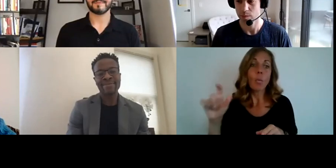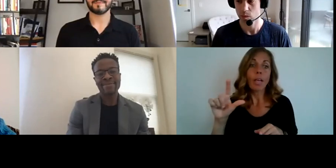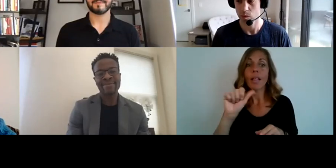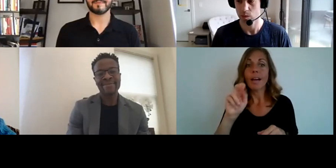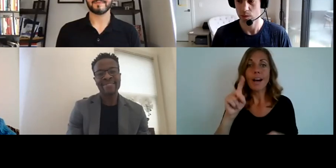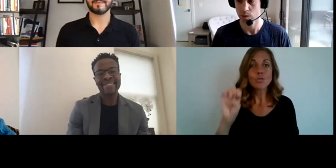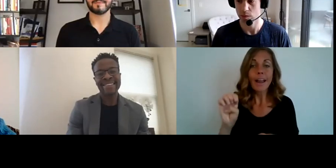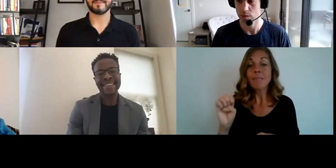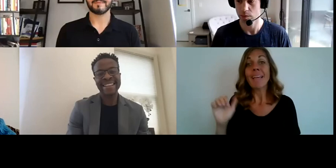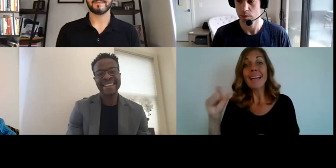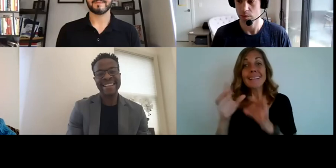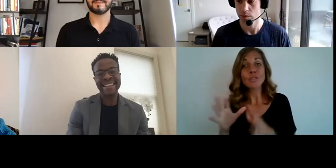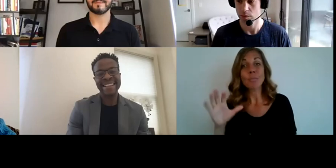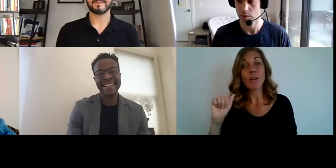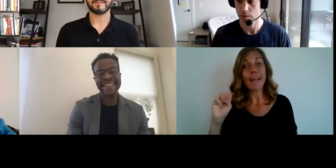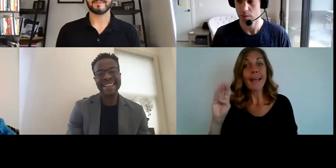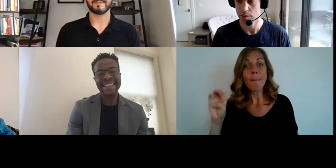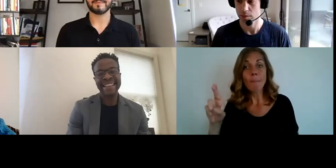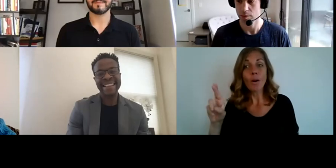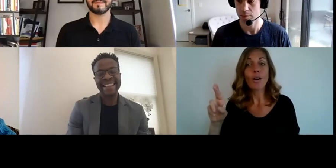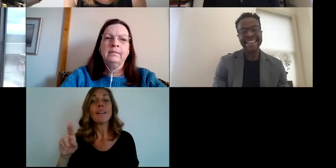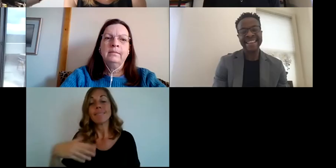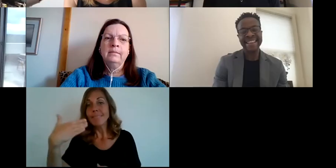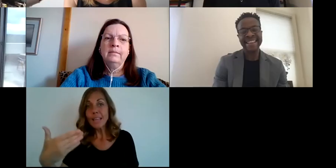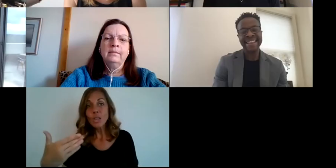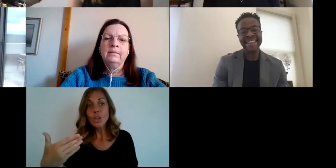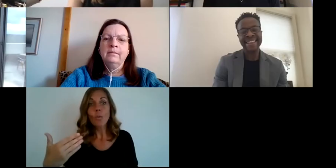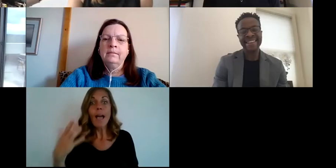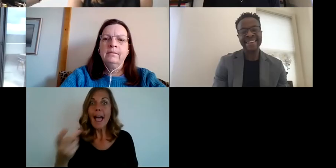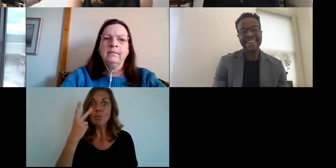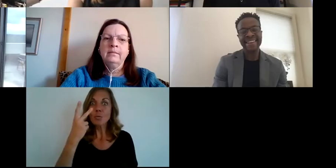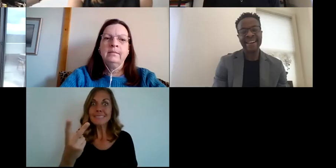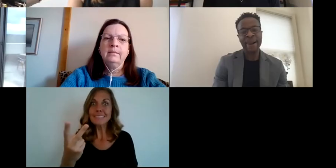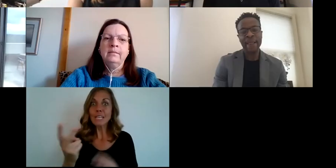Amber, thank you all. And we will see you online. And stay safe, stay healthy.